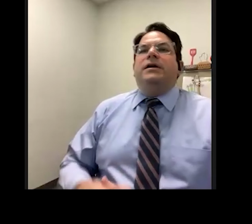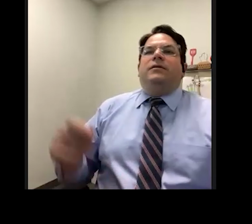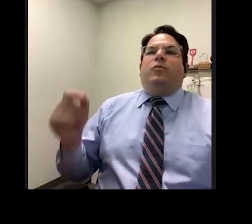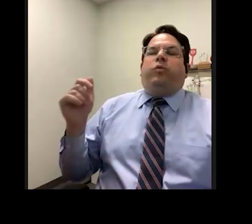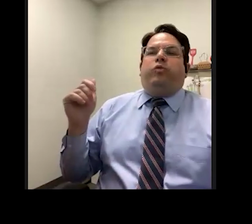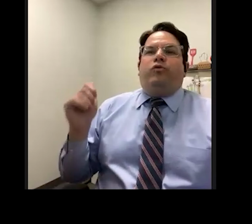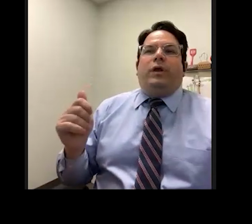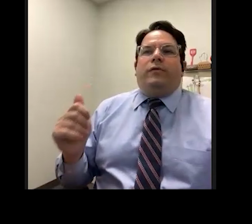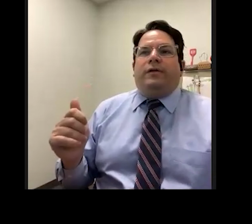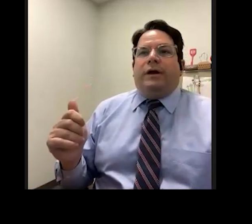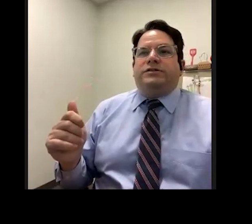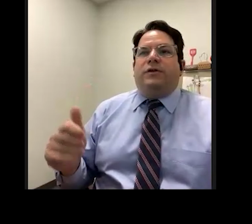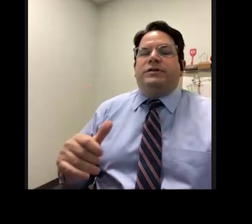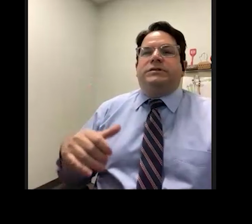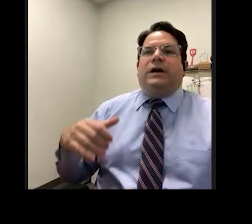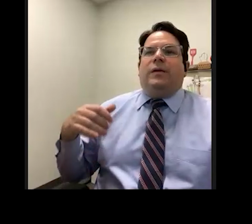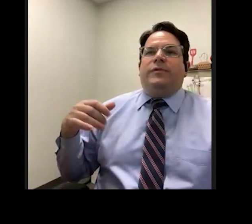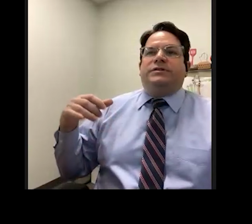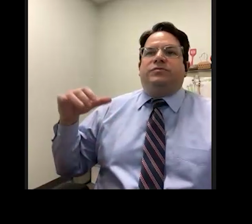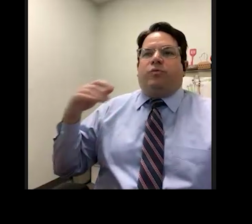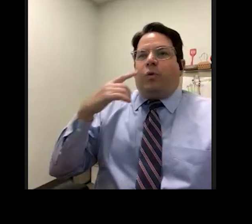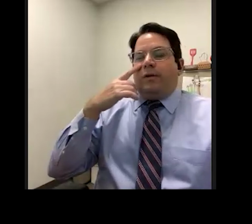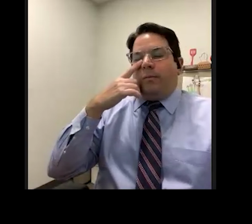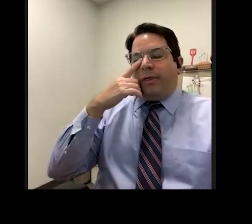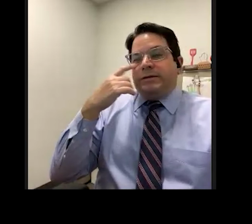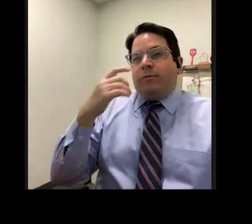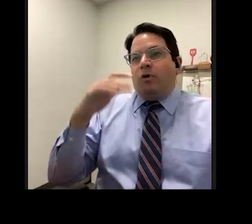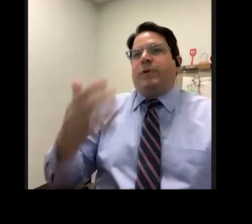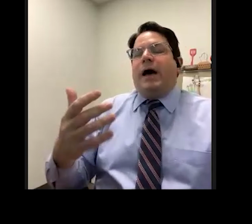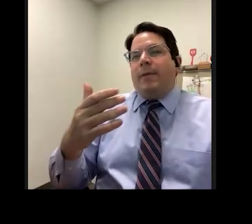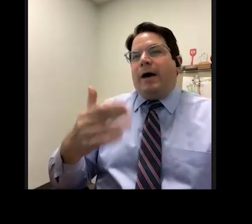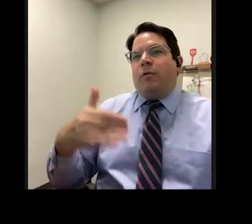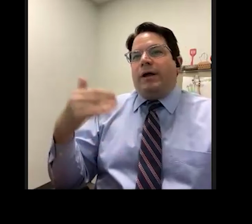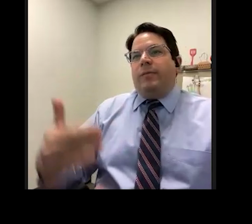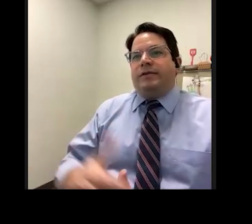And then really, really great service-- this is one of the things I'm most proud about when